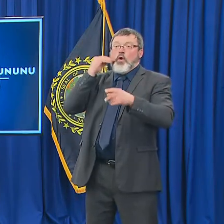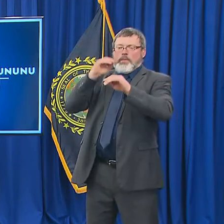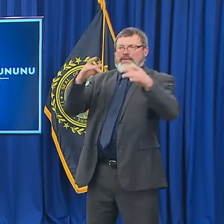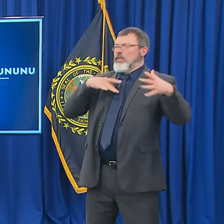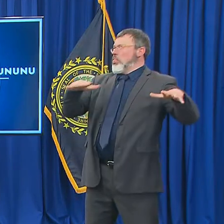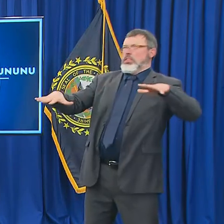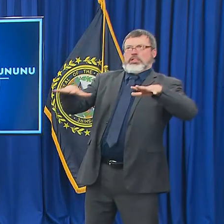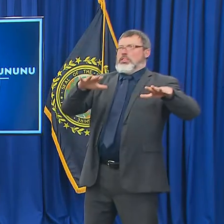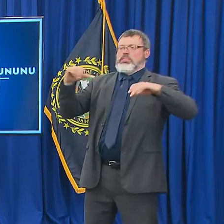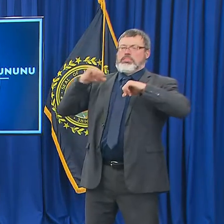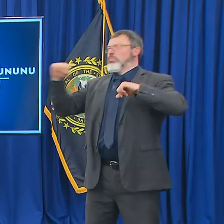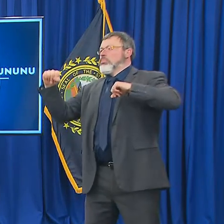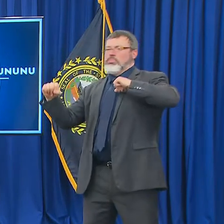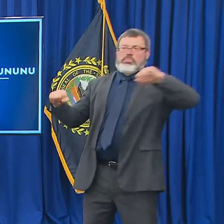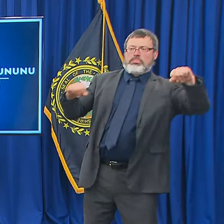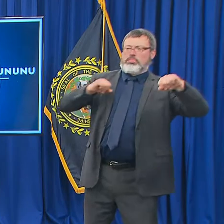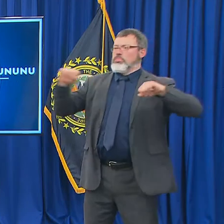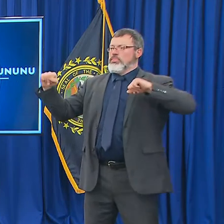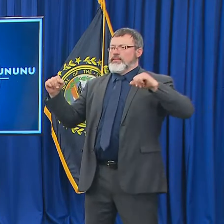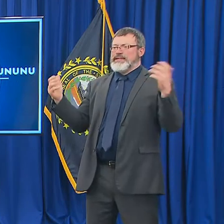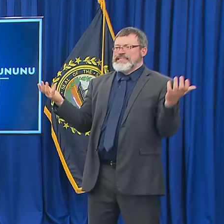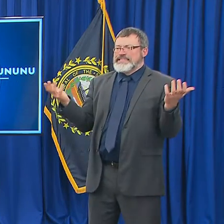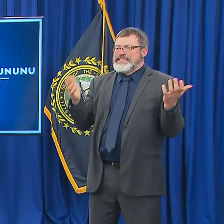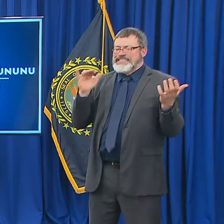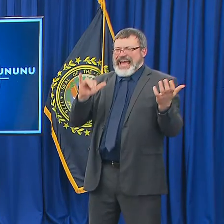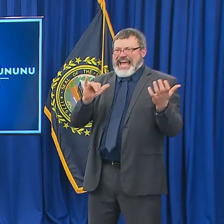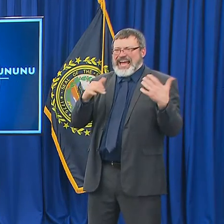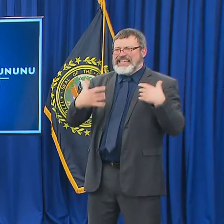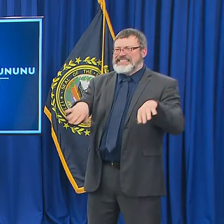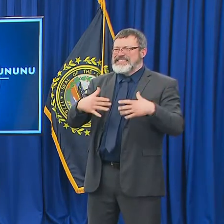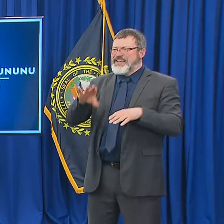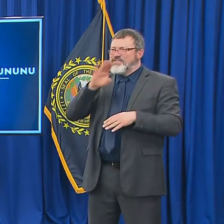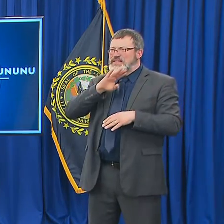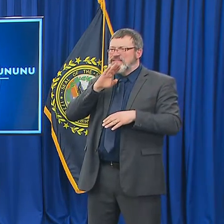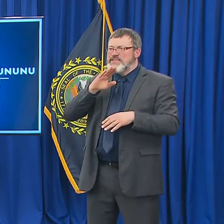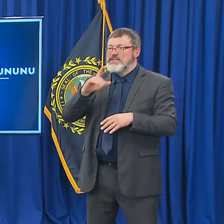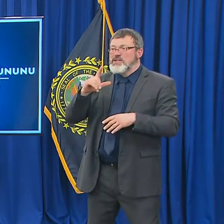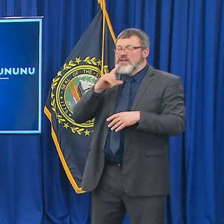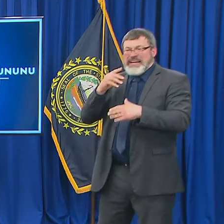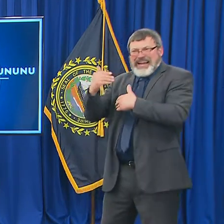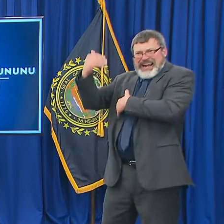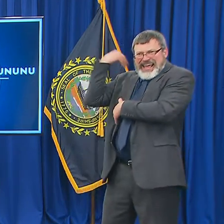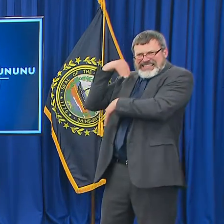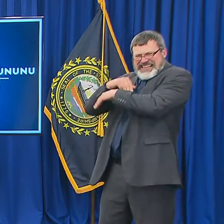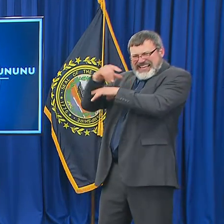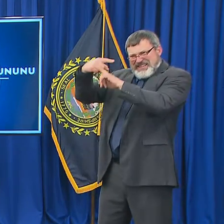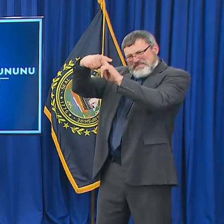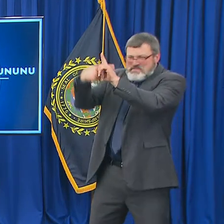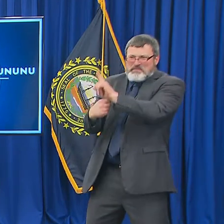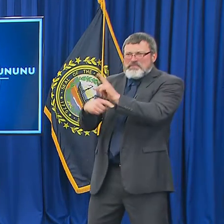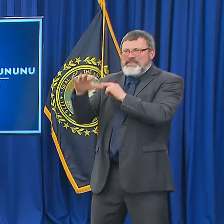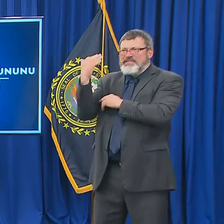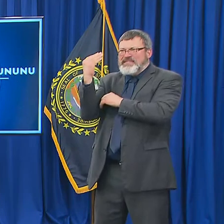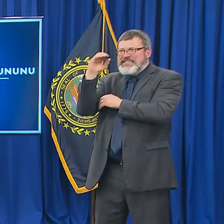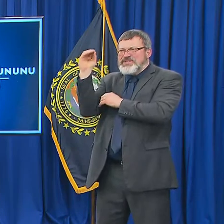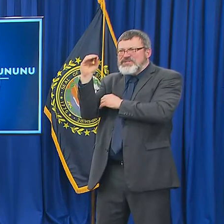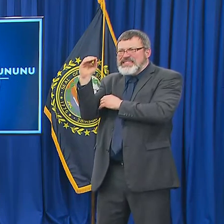that are also willing to help to provide these services we have providers from other parts of the state who come in to take care of the problem and Manchester providers